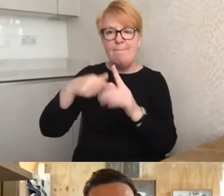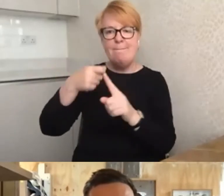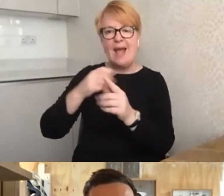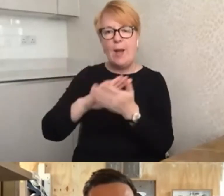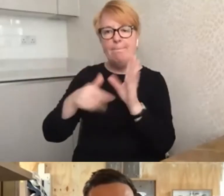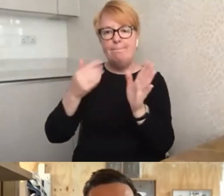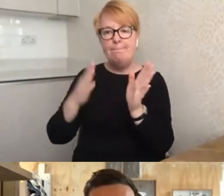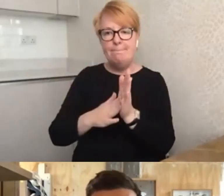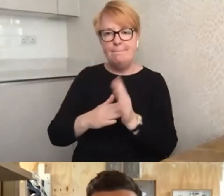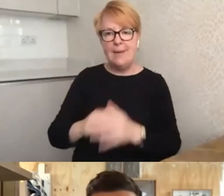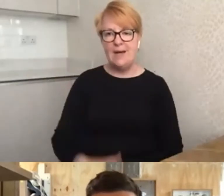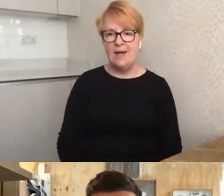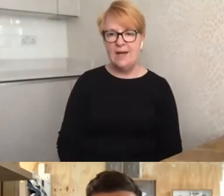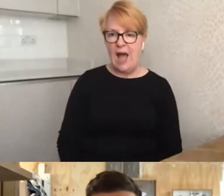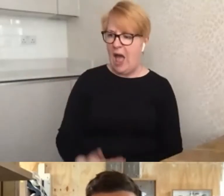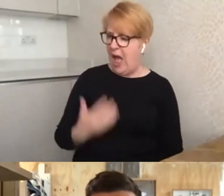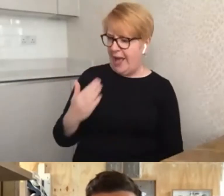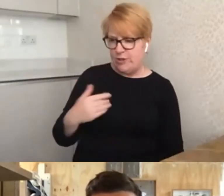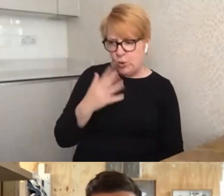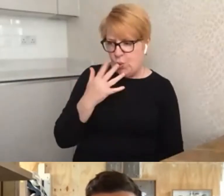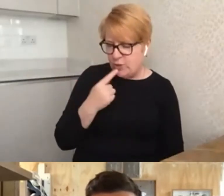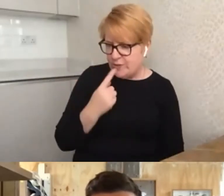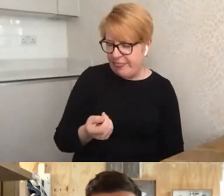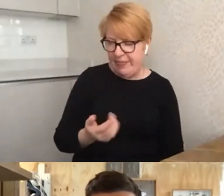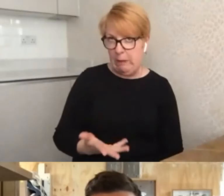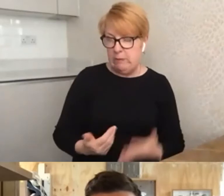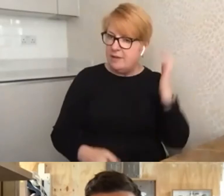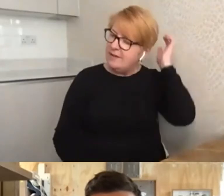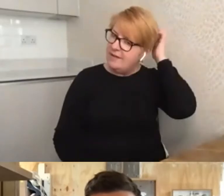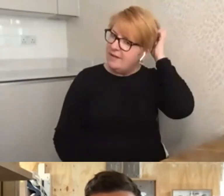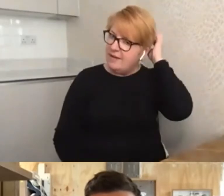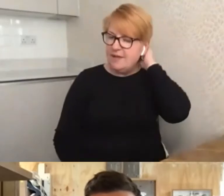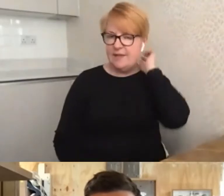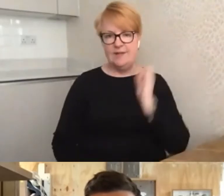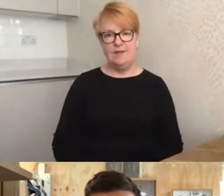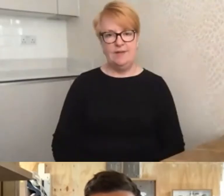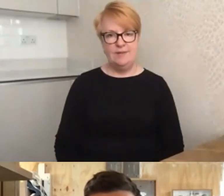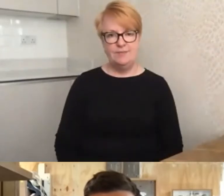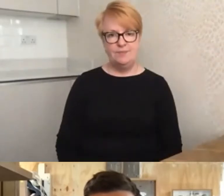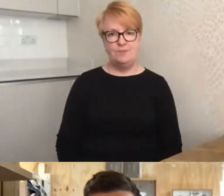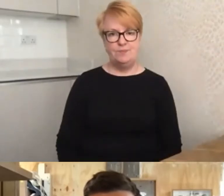I don't know when that was in maybe in your presentation. But you know? >> NEPHERTITI: Thank you for the question.